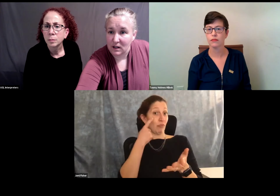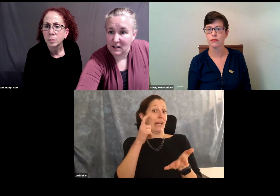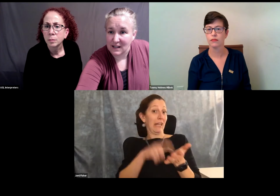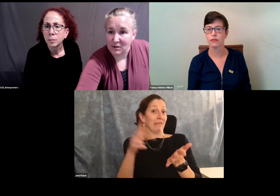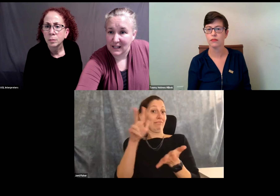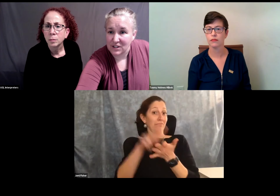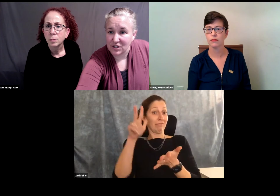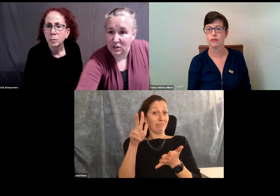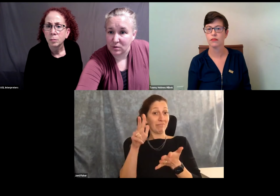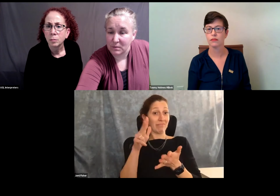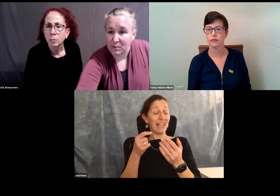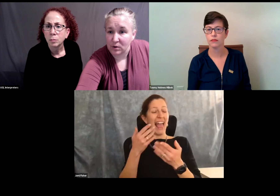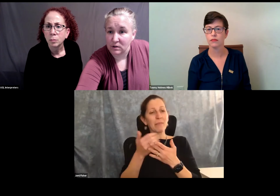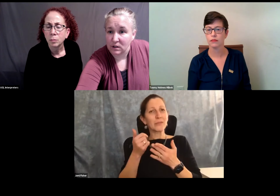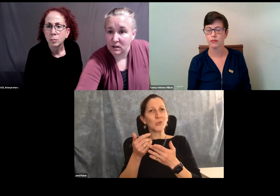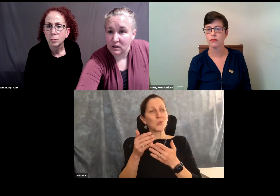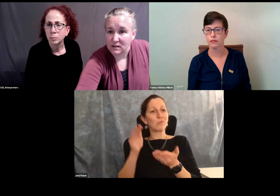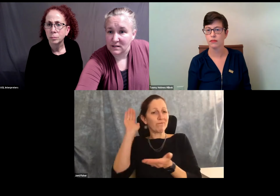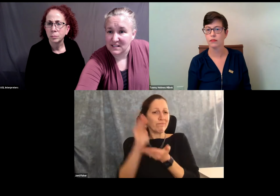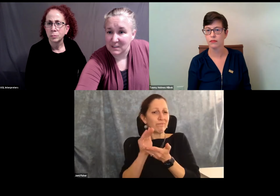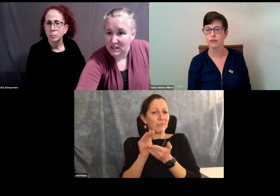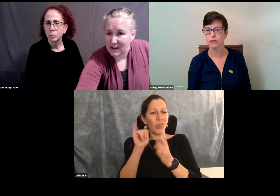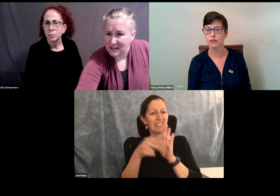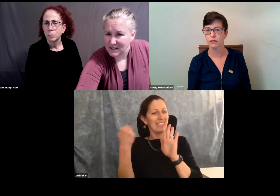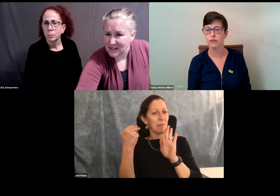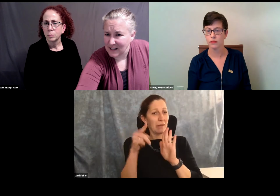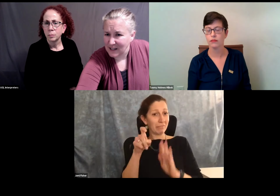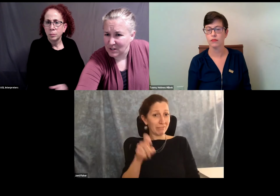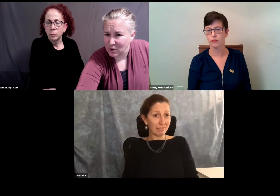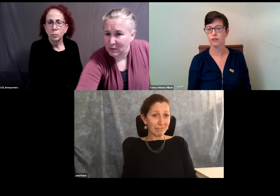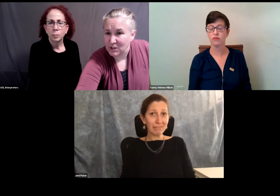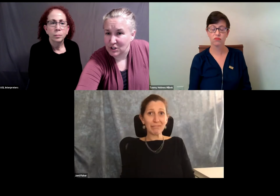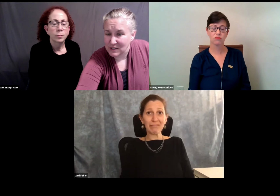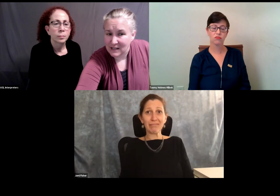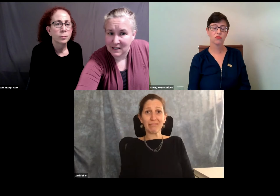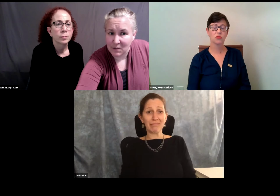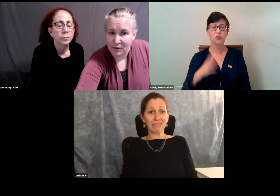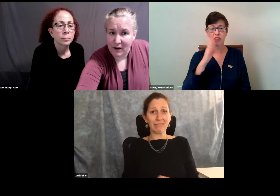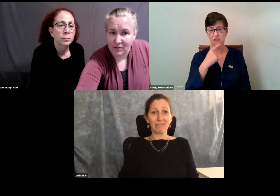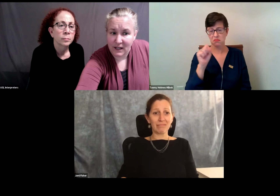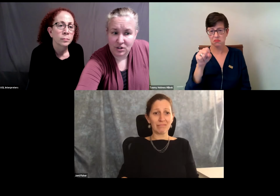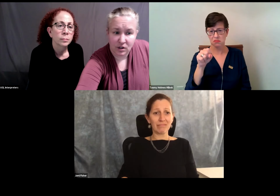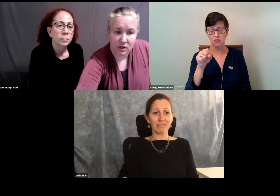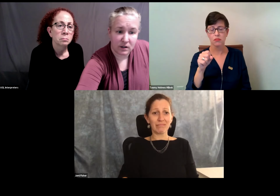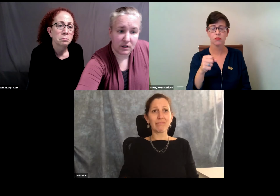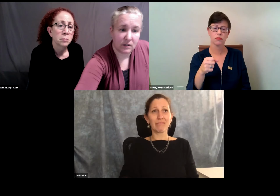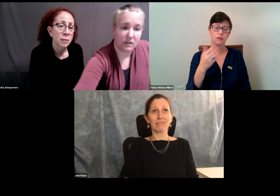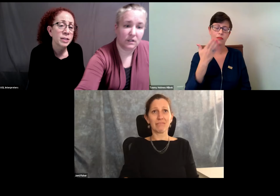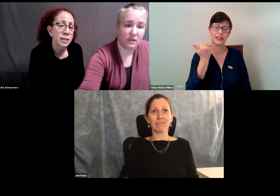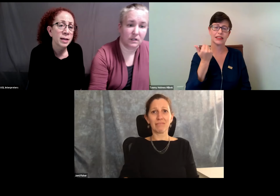Is that related to people stigmatizing sign language or whatever, reduce that stigma ratification occur with it say yes.